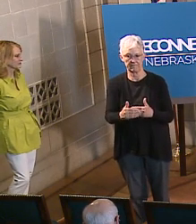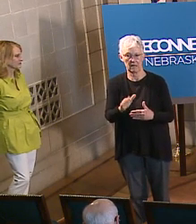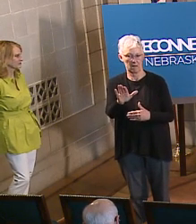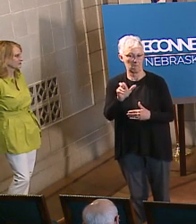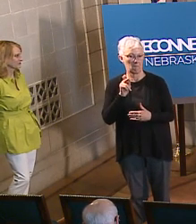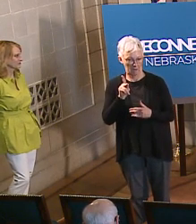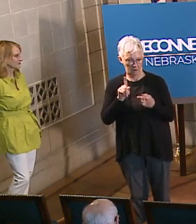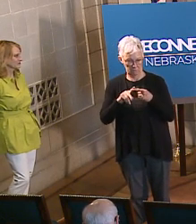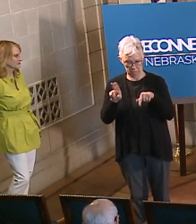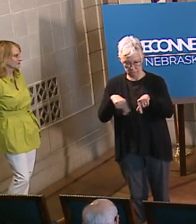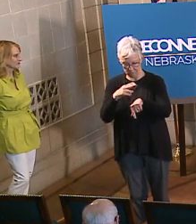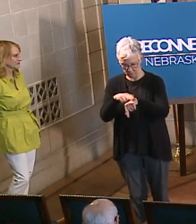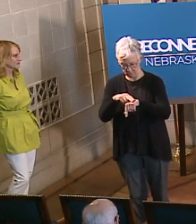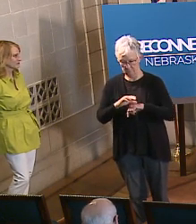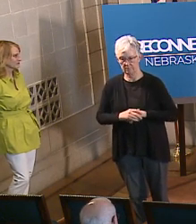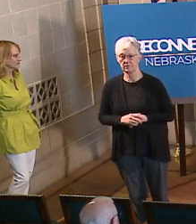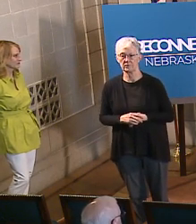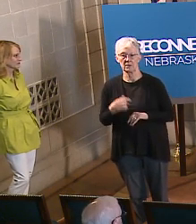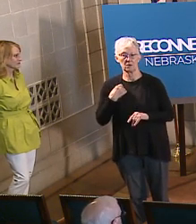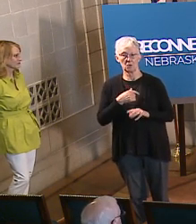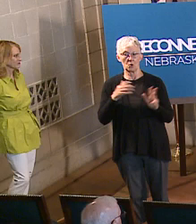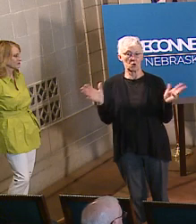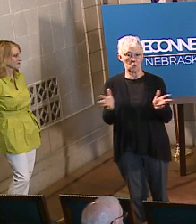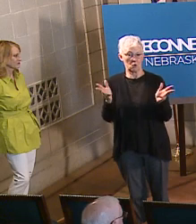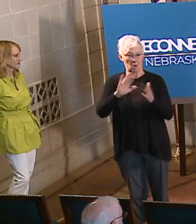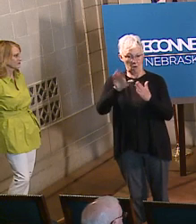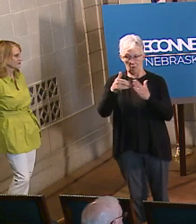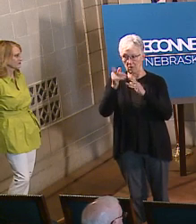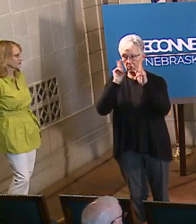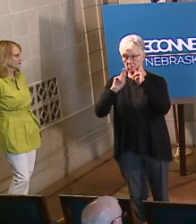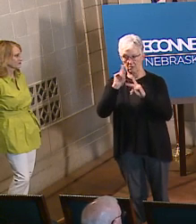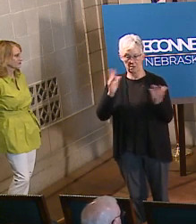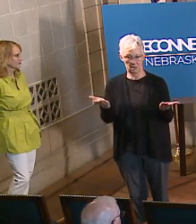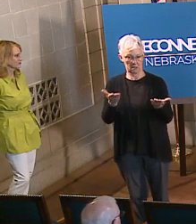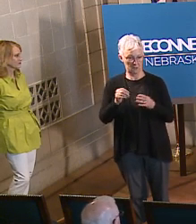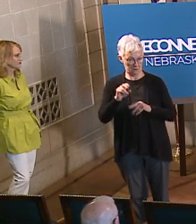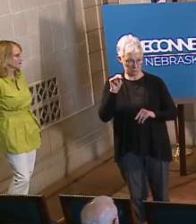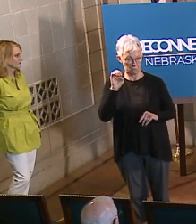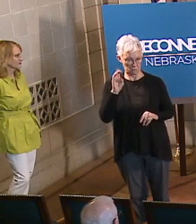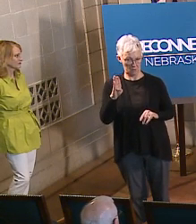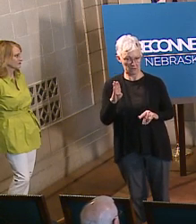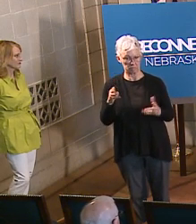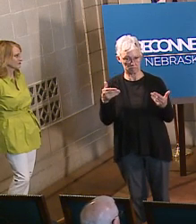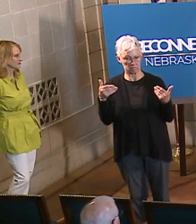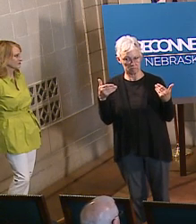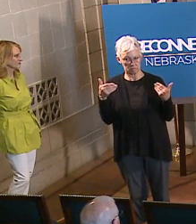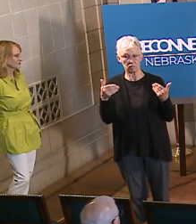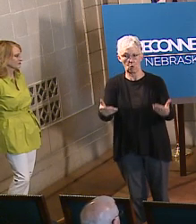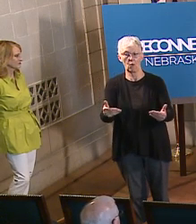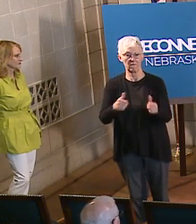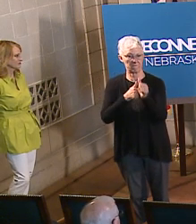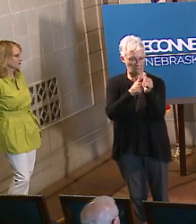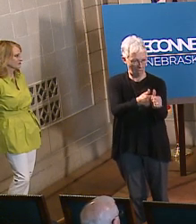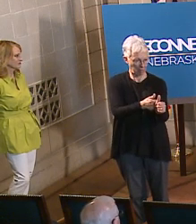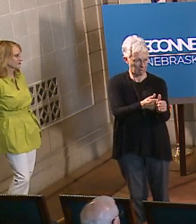SO, A NUMBER OF STEPS THAT WE ARE MAKING TO MOVE FORWARD.